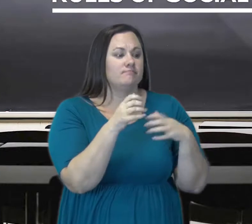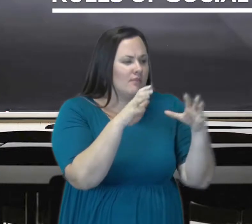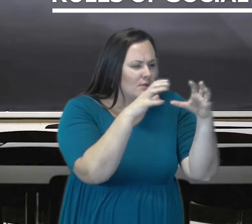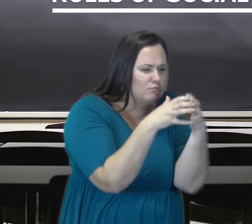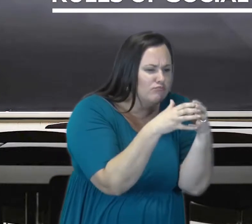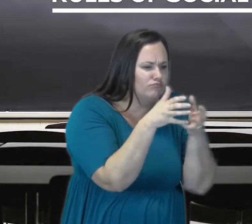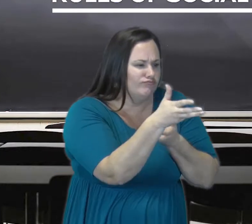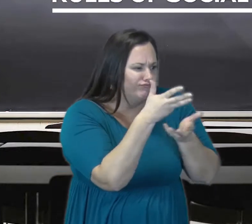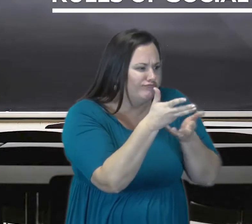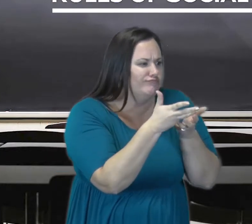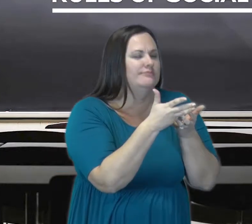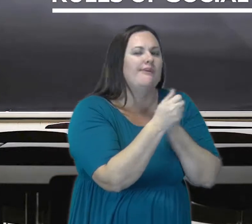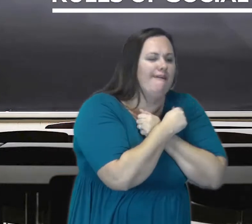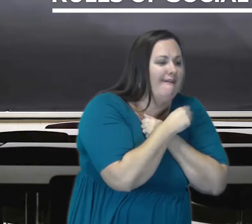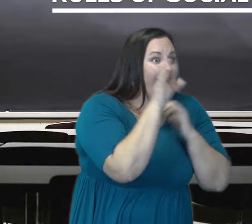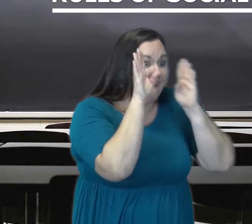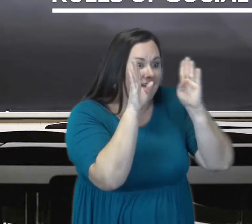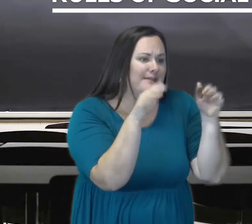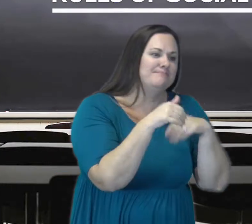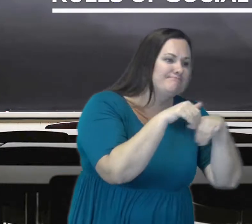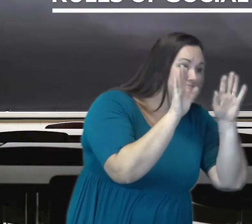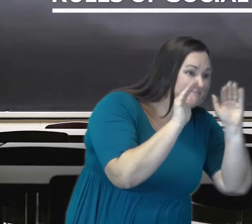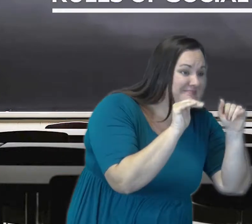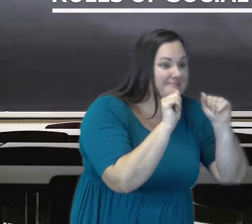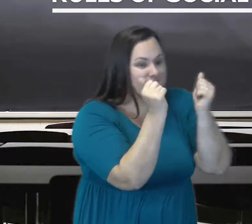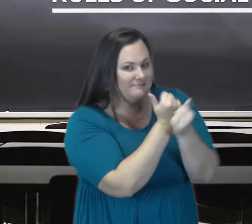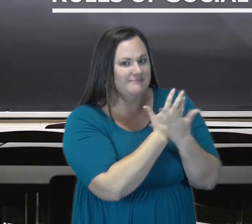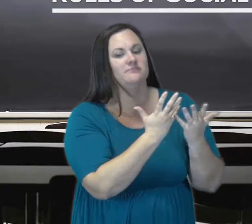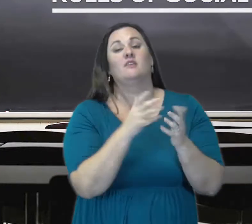hugs and saying goodbye in a smaller group we might just say goodbye to each